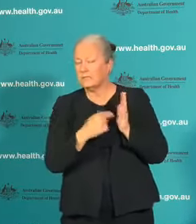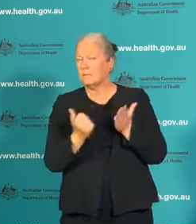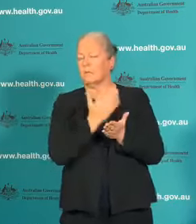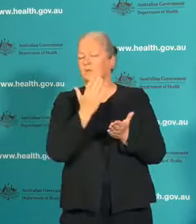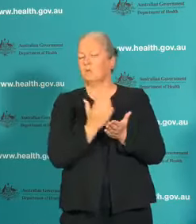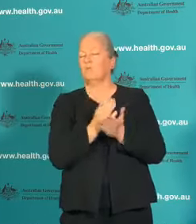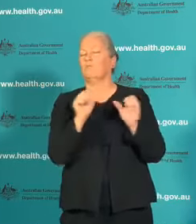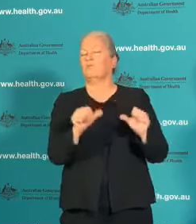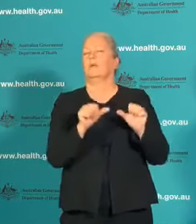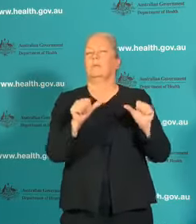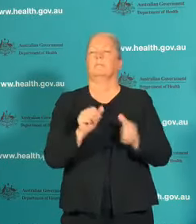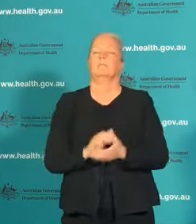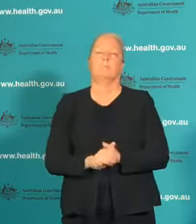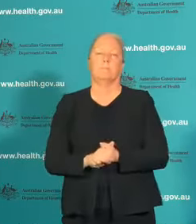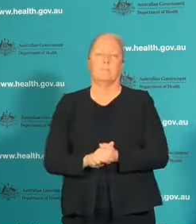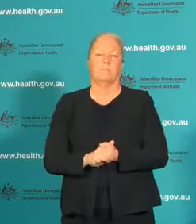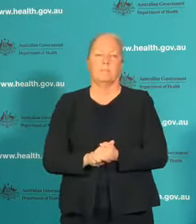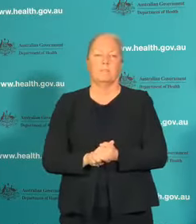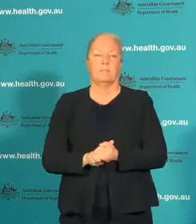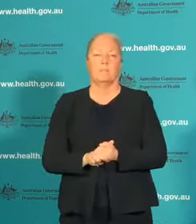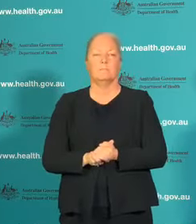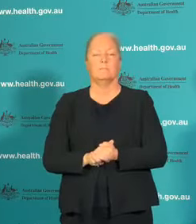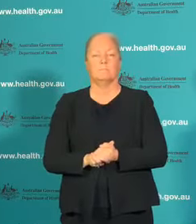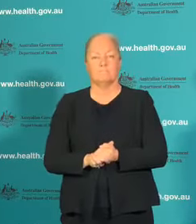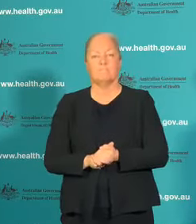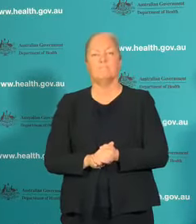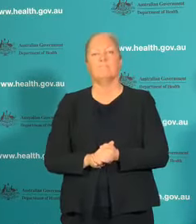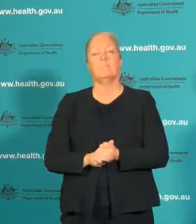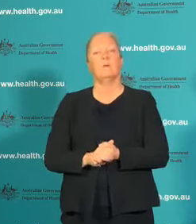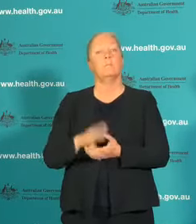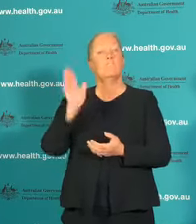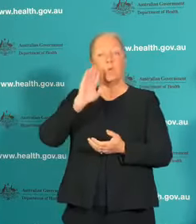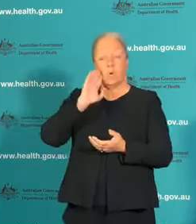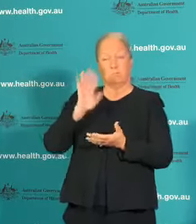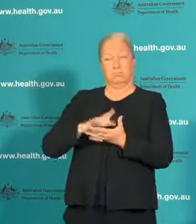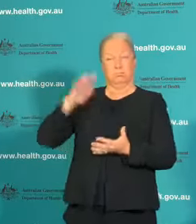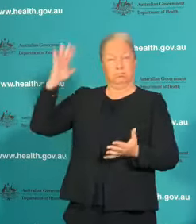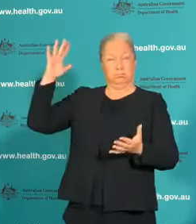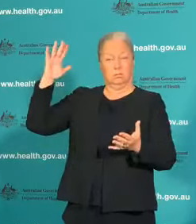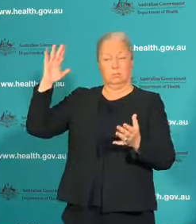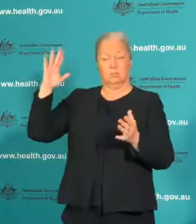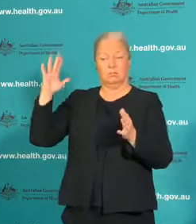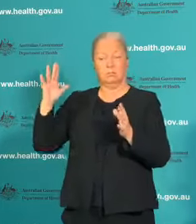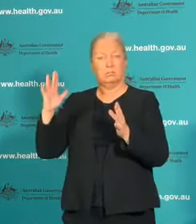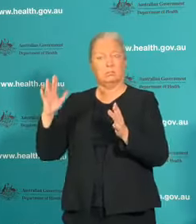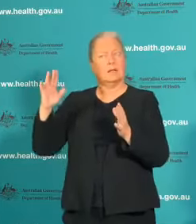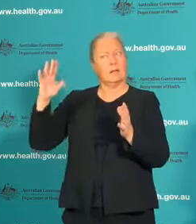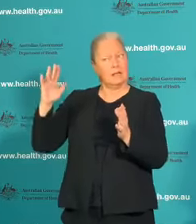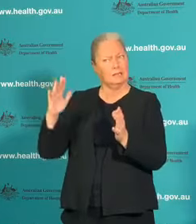We are seeing the first promising signs of a sustained reduction in daily numbers of cases but it is too early